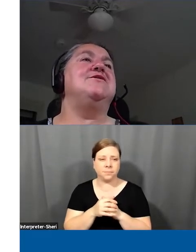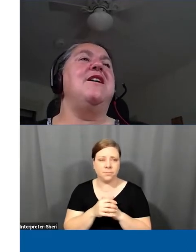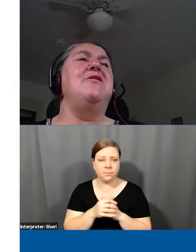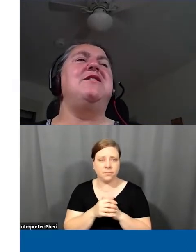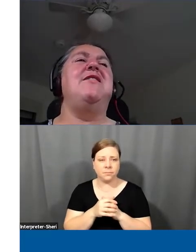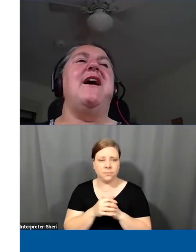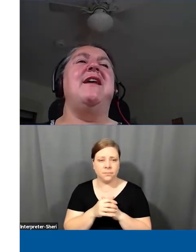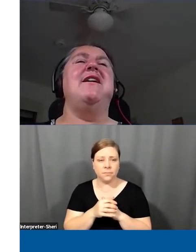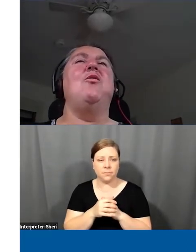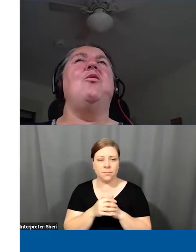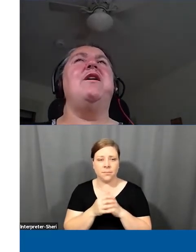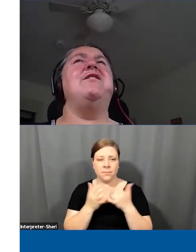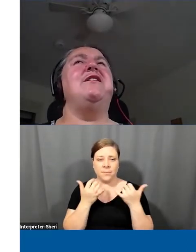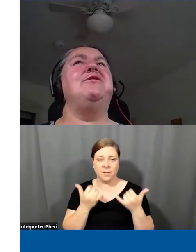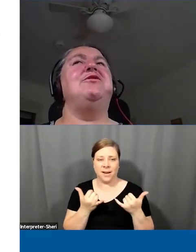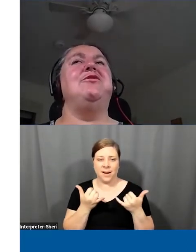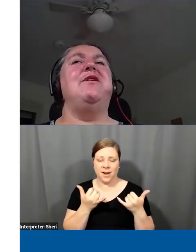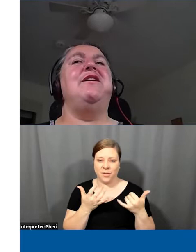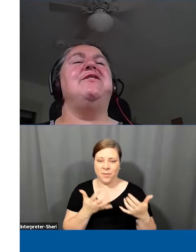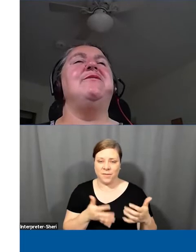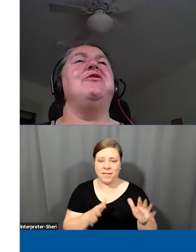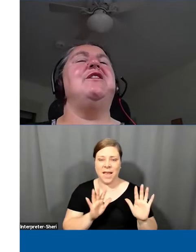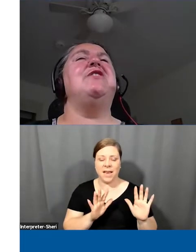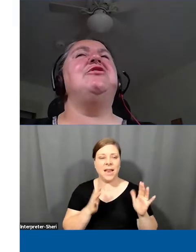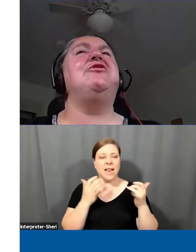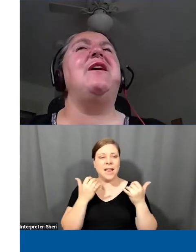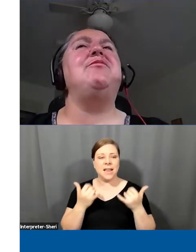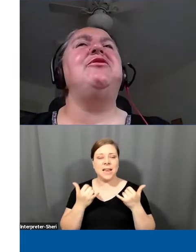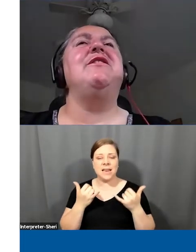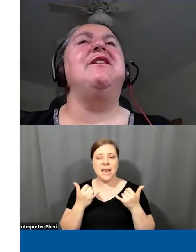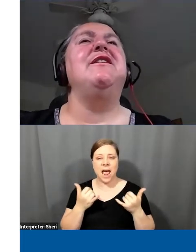So now that we've done that, what I thought I would do is I'm going to actually stop presenting